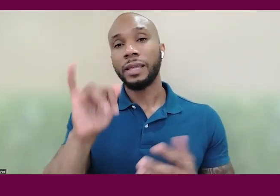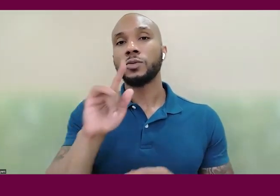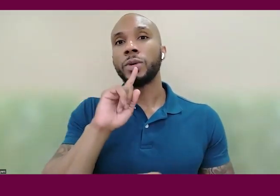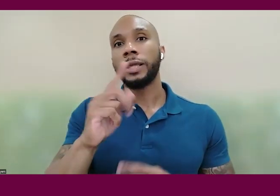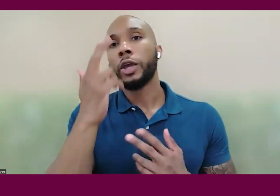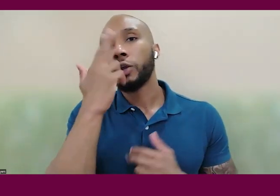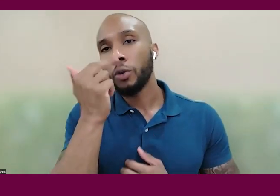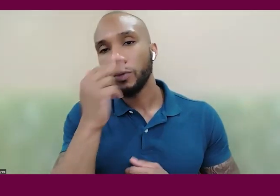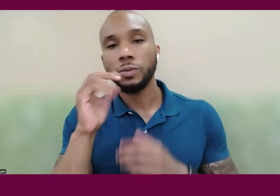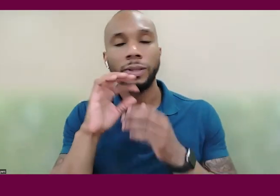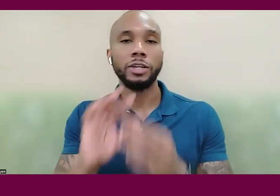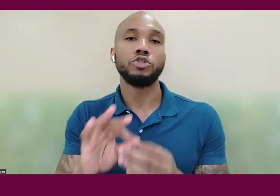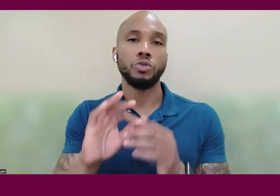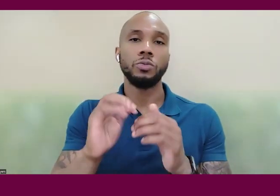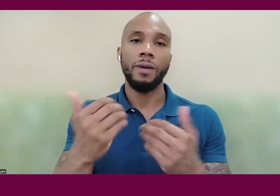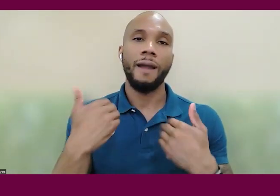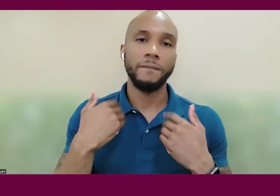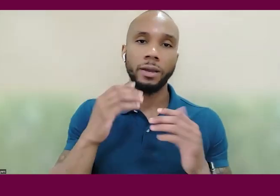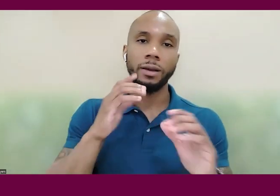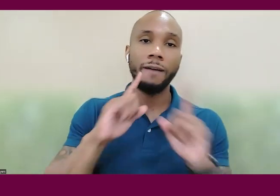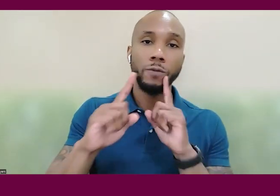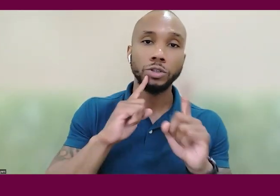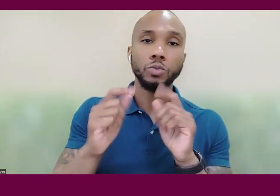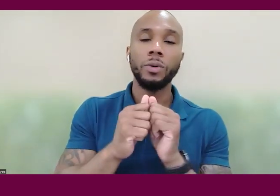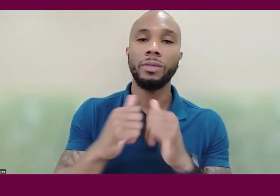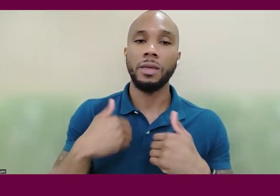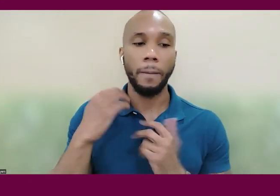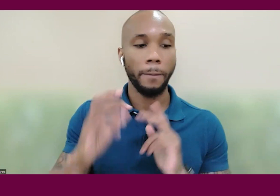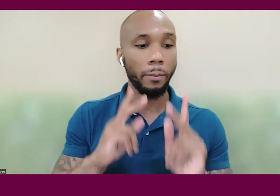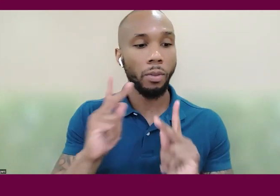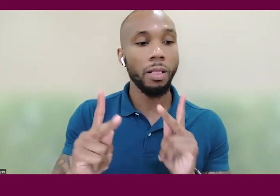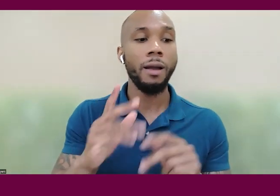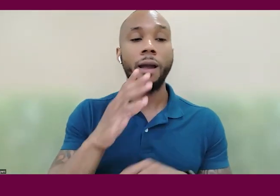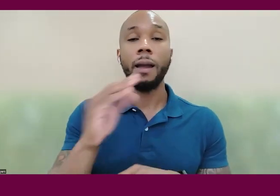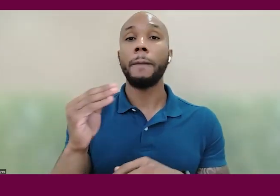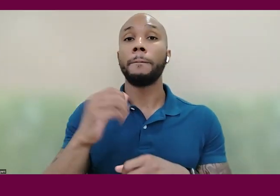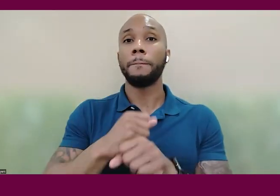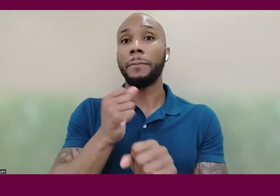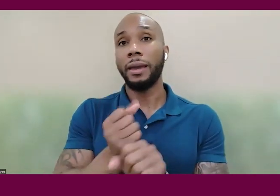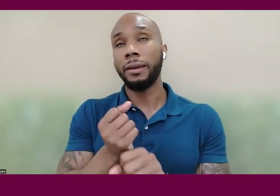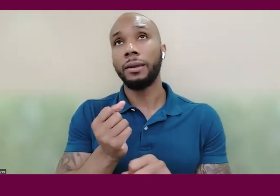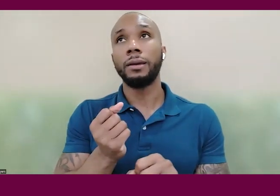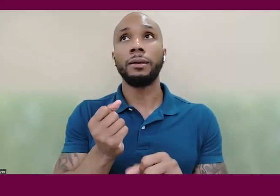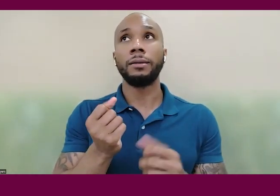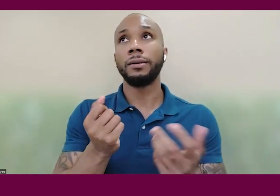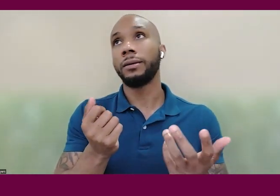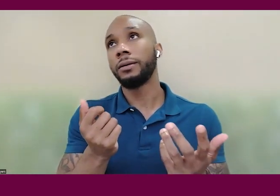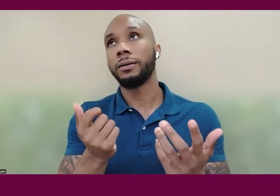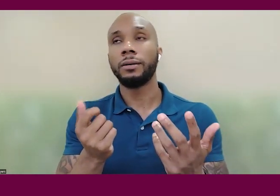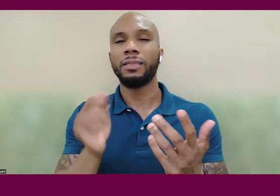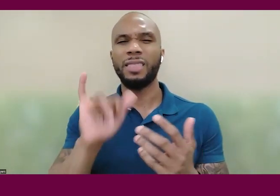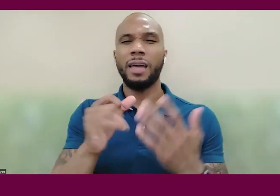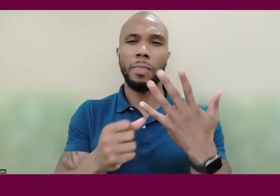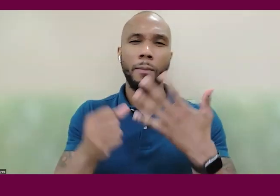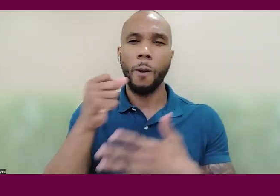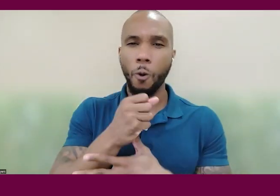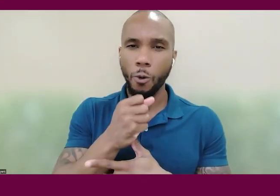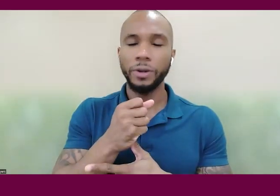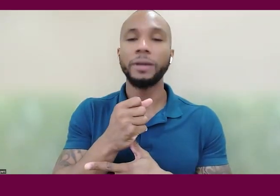That's humorous in terms of having conversations with young people and making it a priority